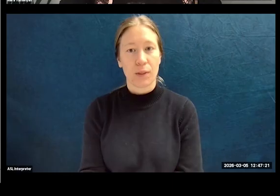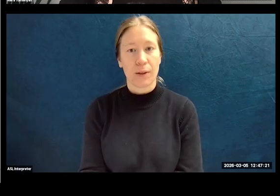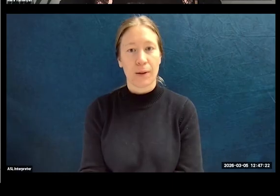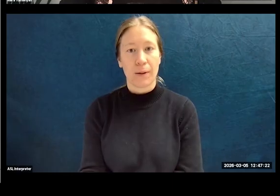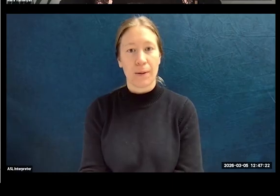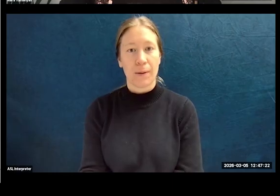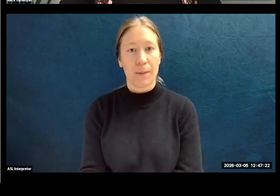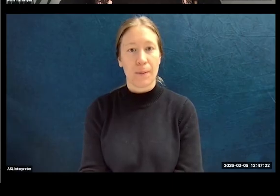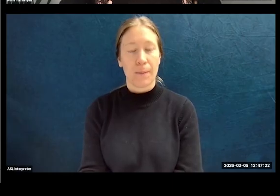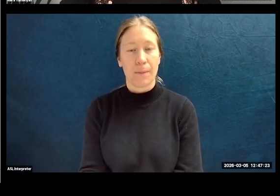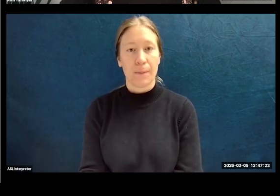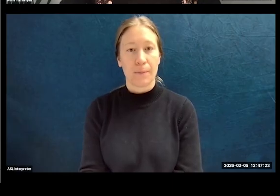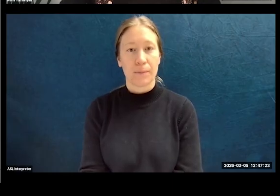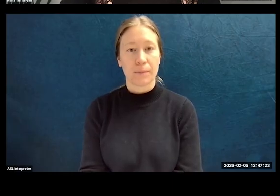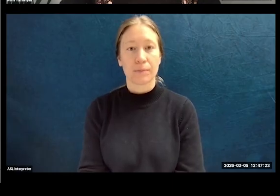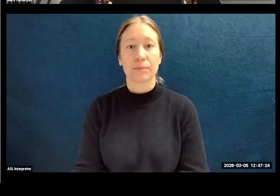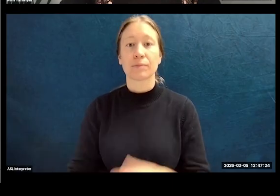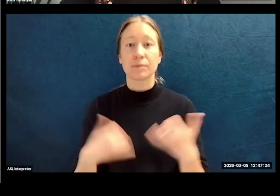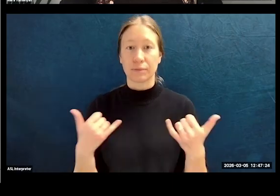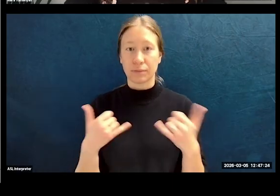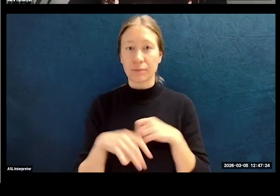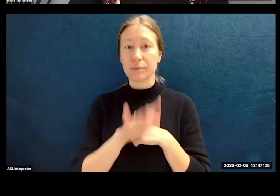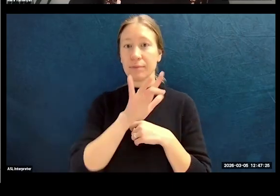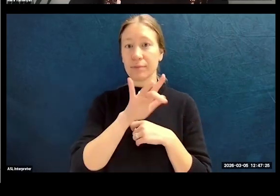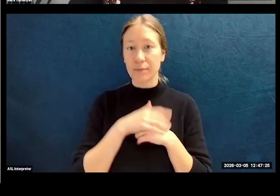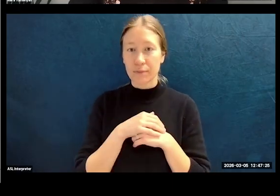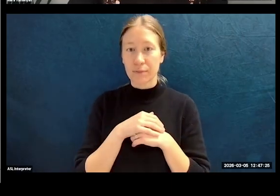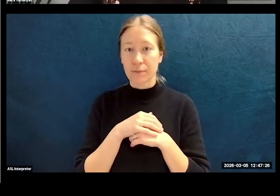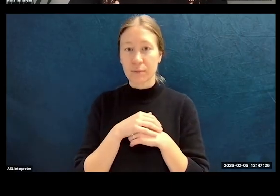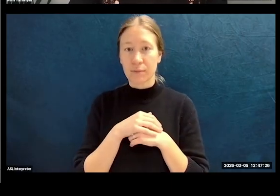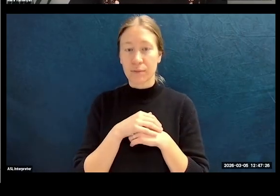and then I will select, I'll say option two.